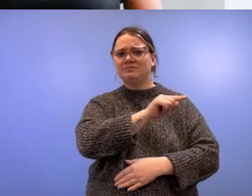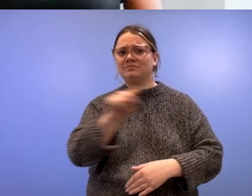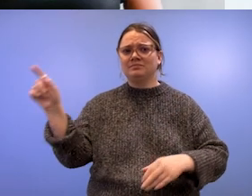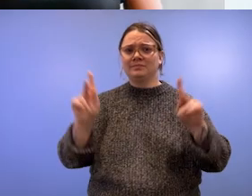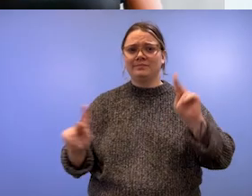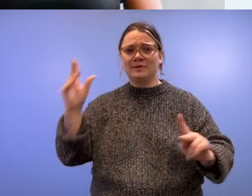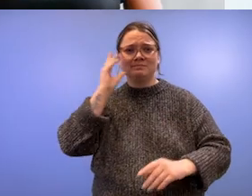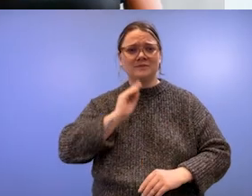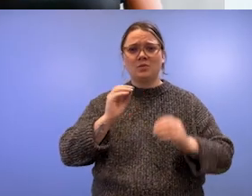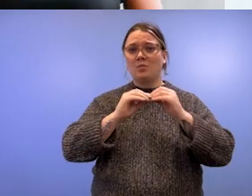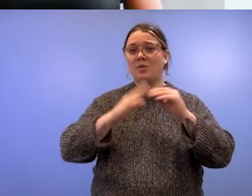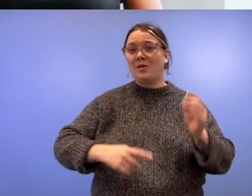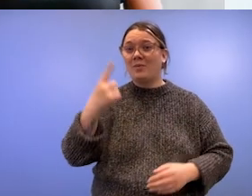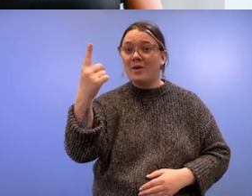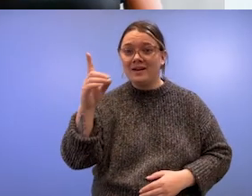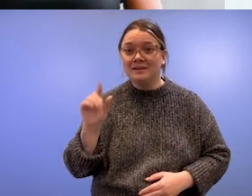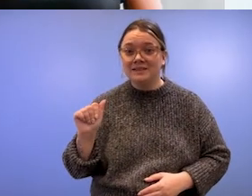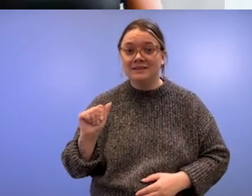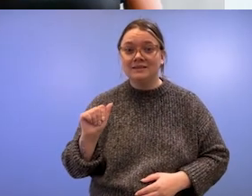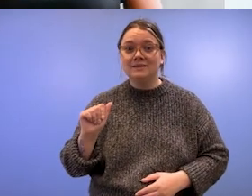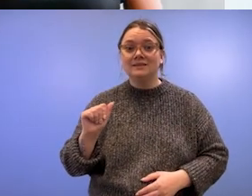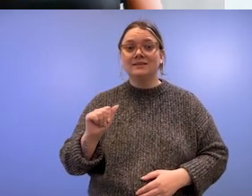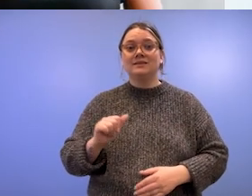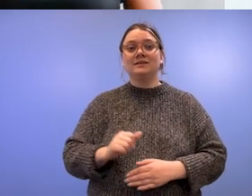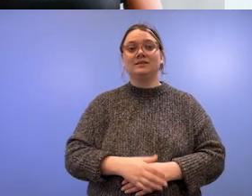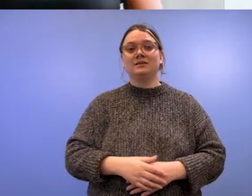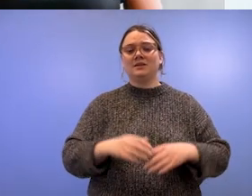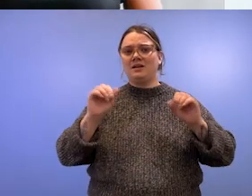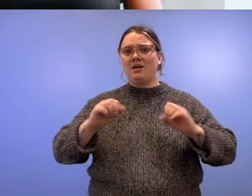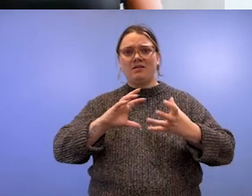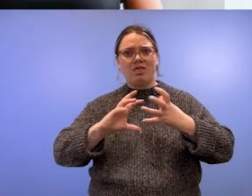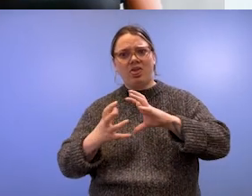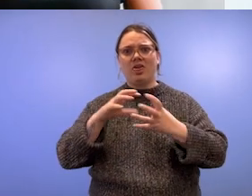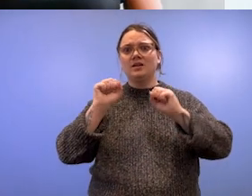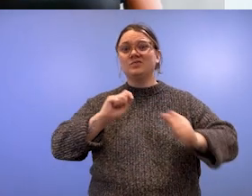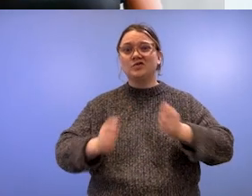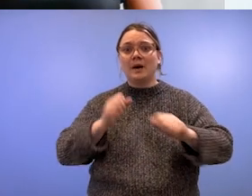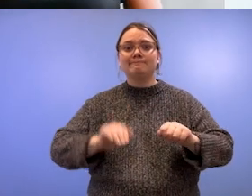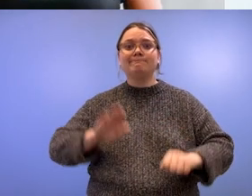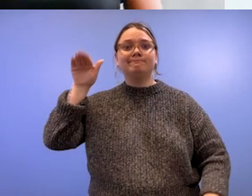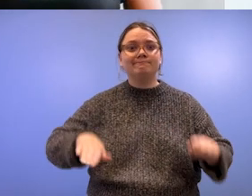than one type of disability at the same time, and and it may fluctuate from it may fluctuate